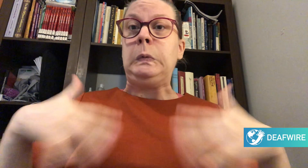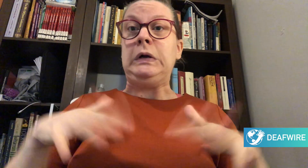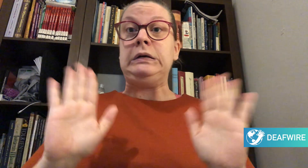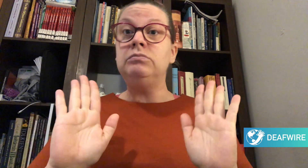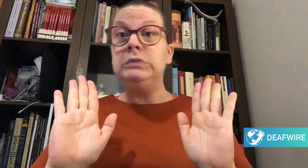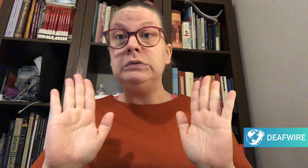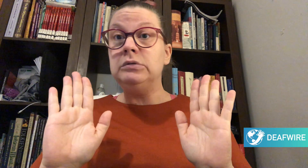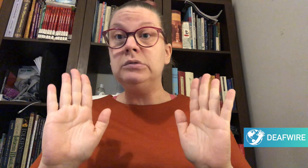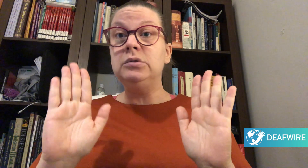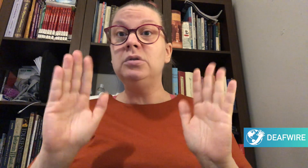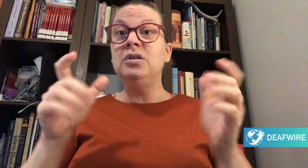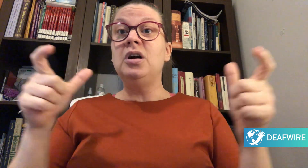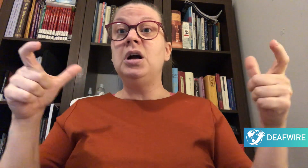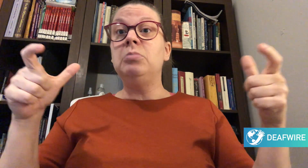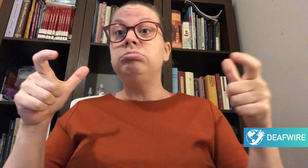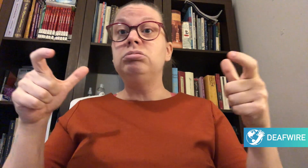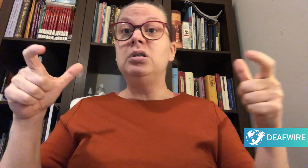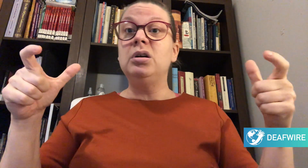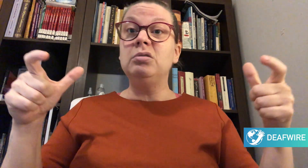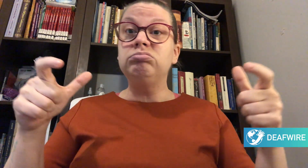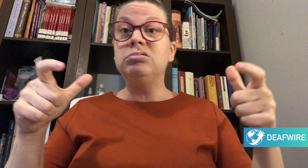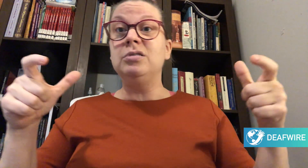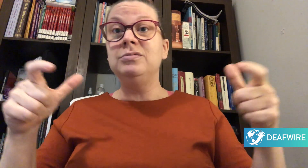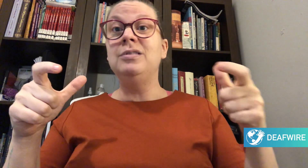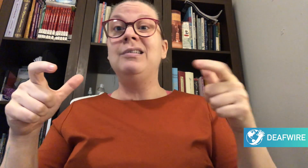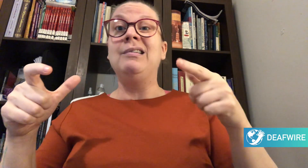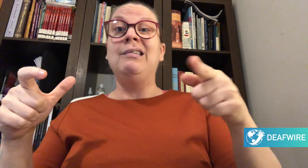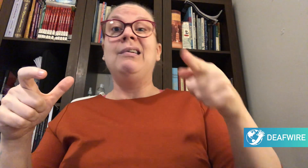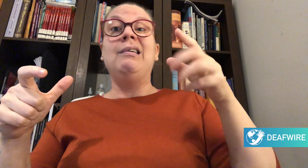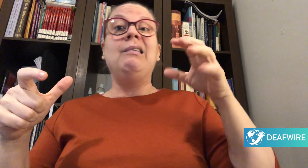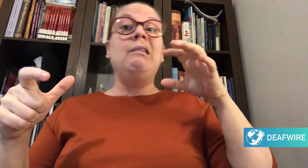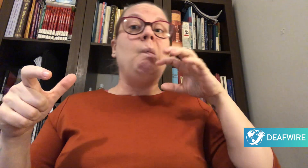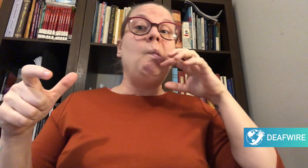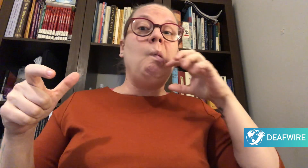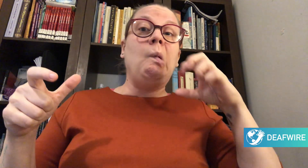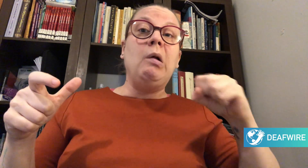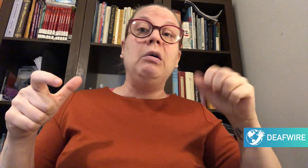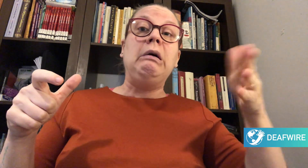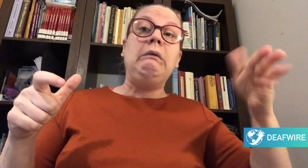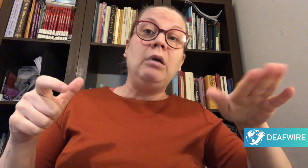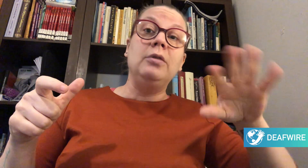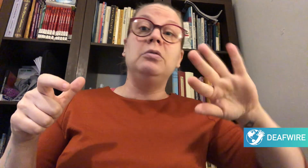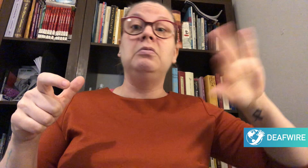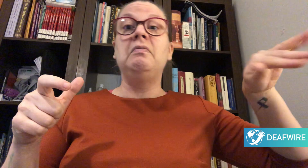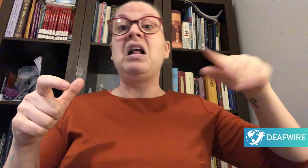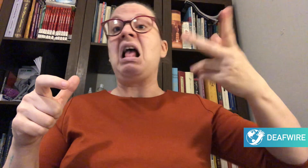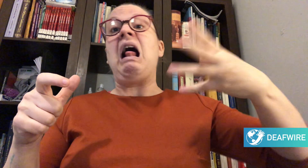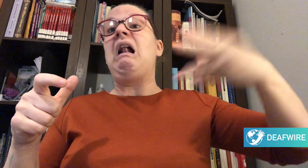especially immigrants who are coming in from other countries and